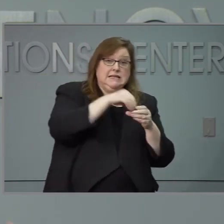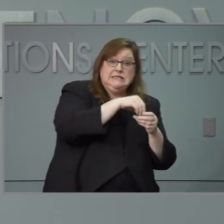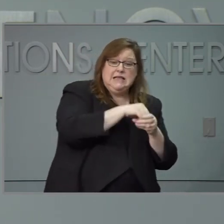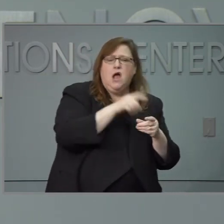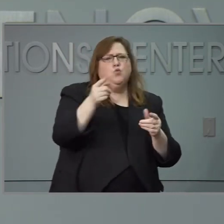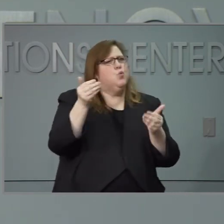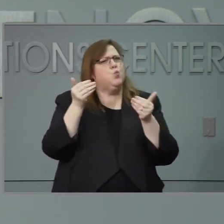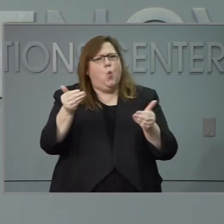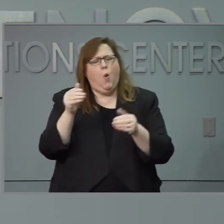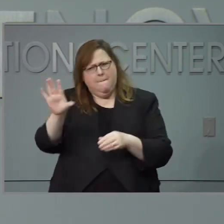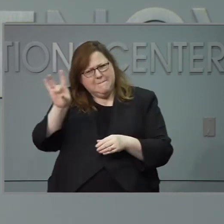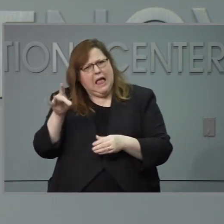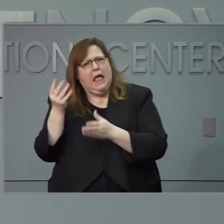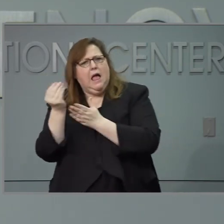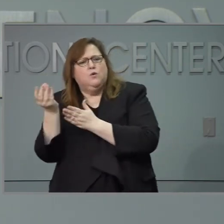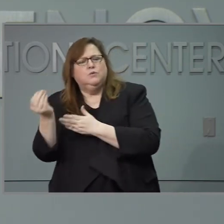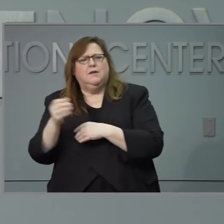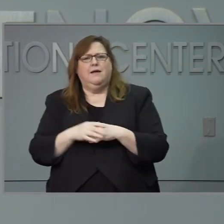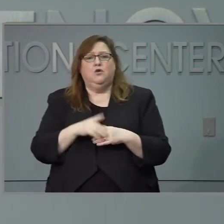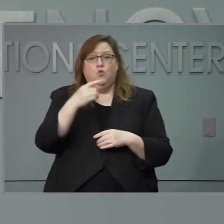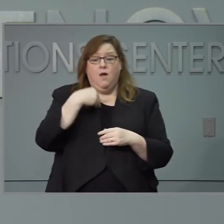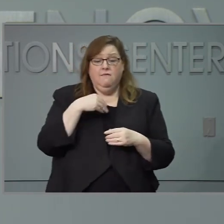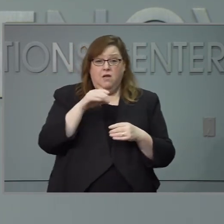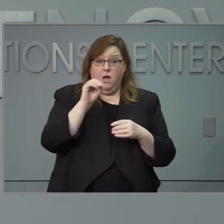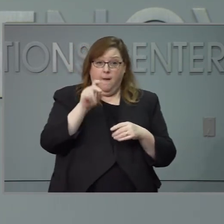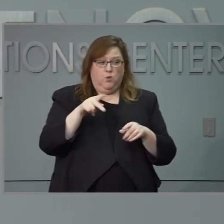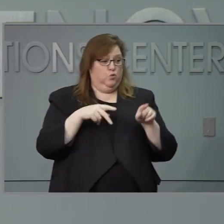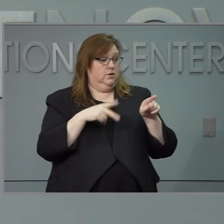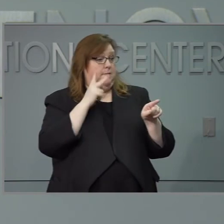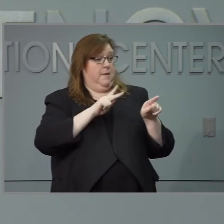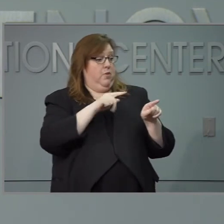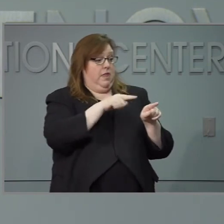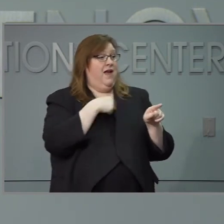FRACASA PARA TENER UNA EDUCACIÓN EXCELENTE. ÉL SE QUIERE DÉCIMO